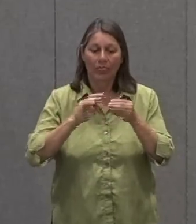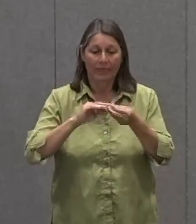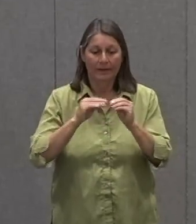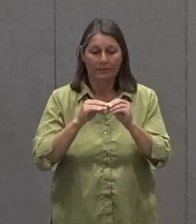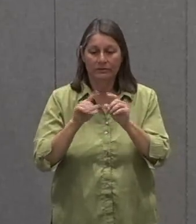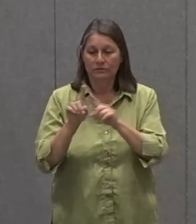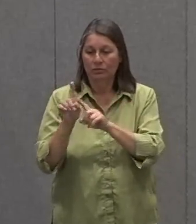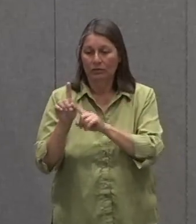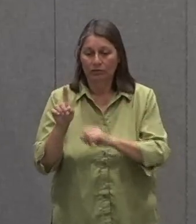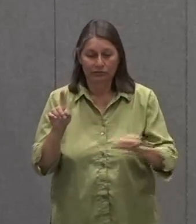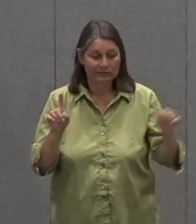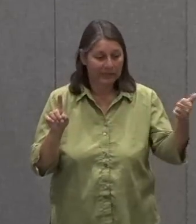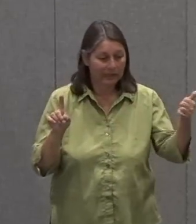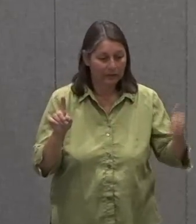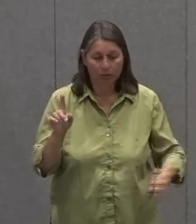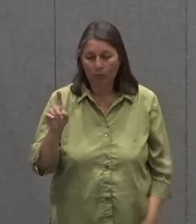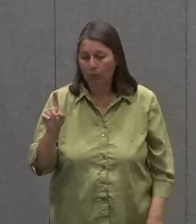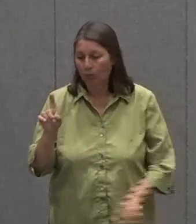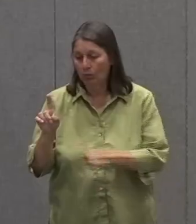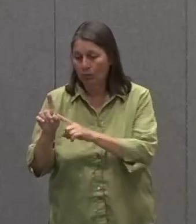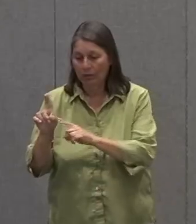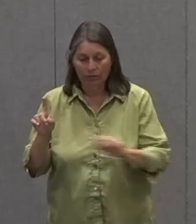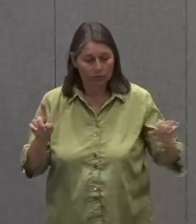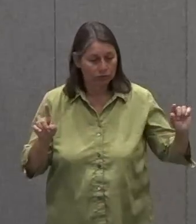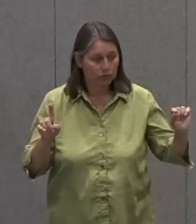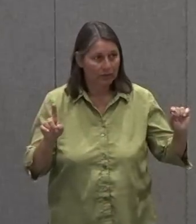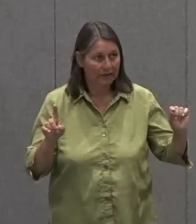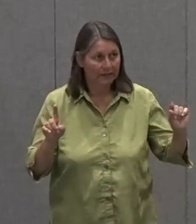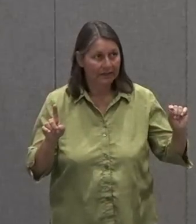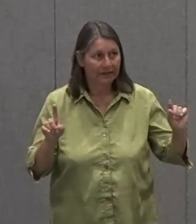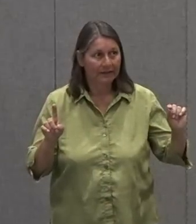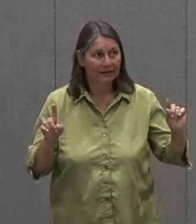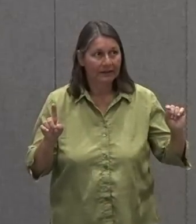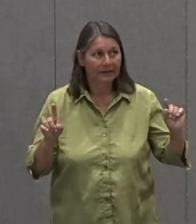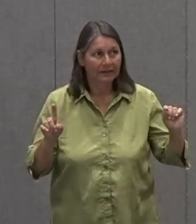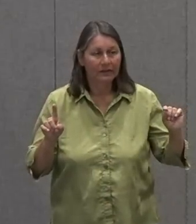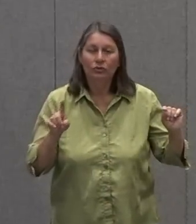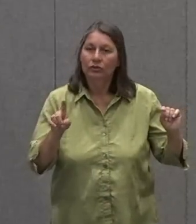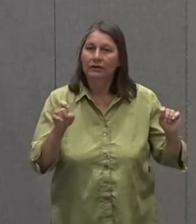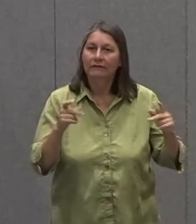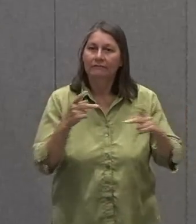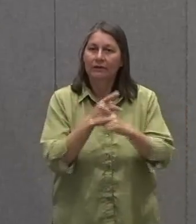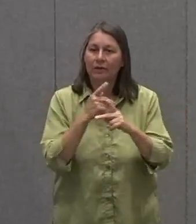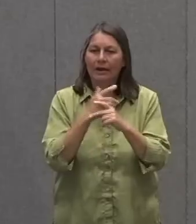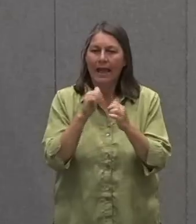one through 20, and we're gonna try to figure out how to count to these numbers.